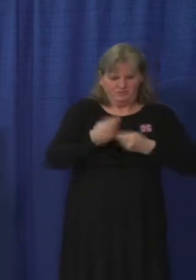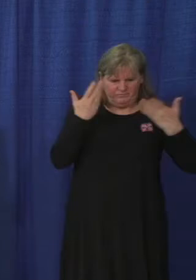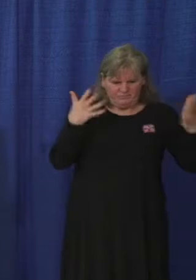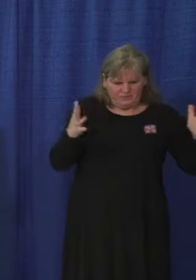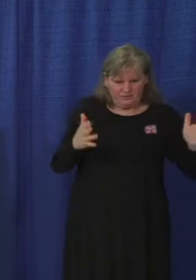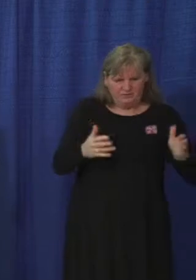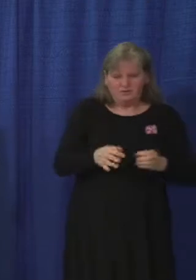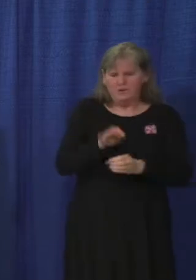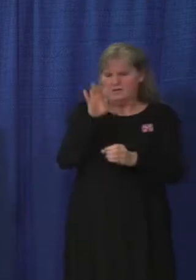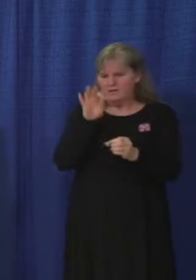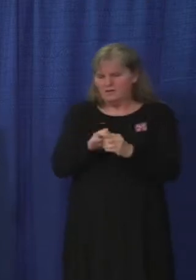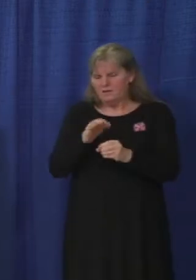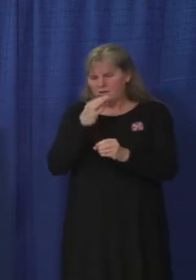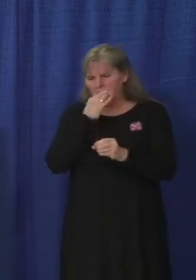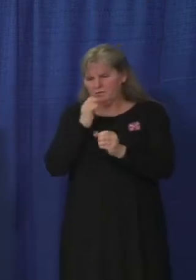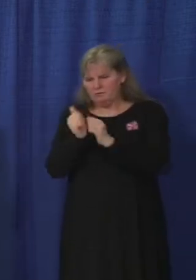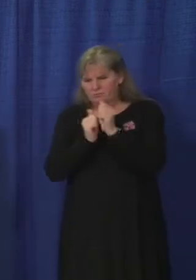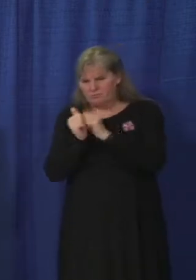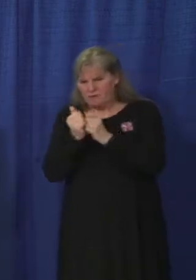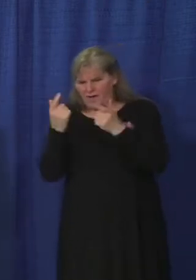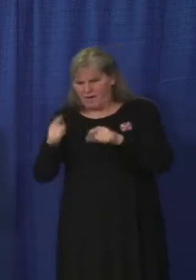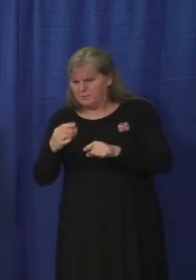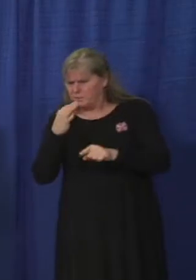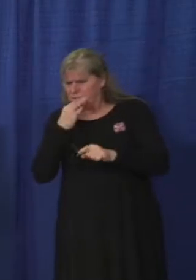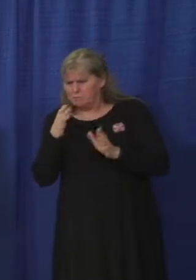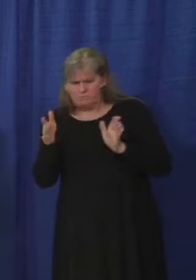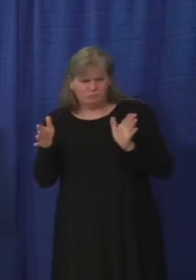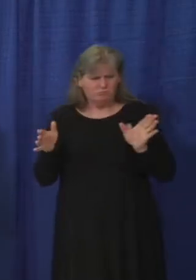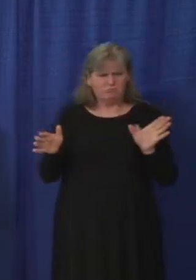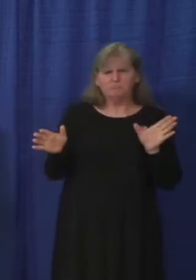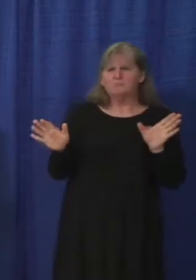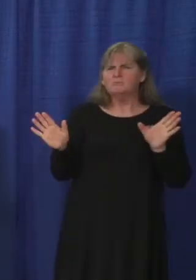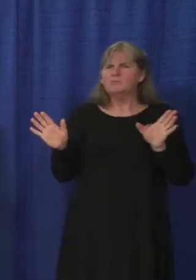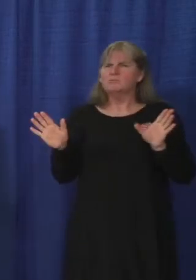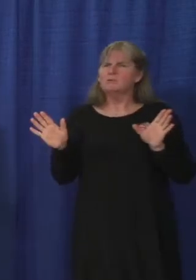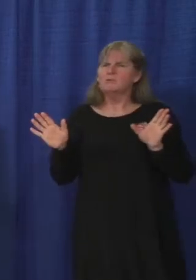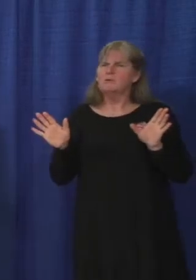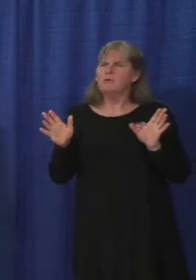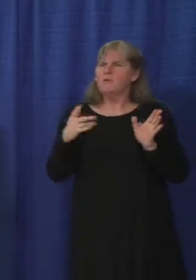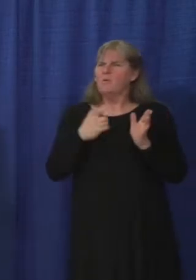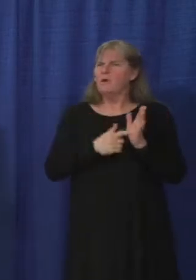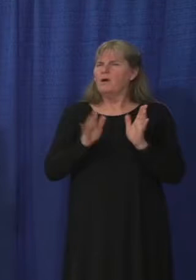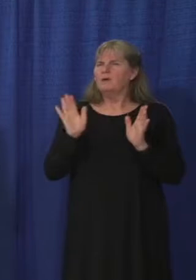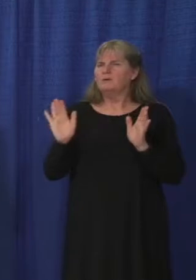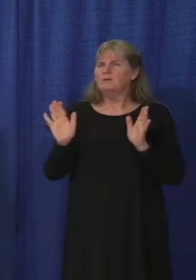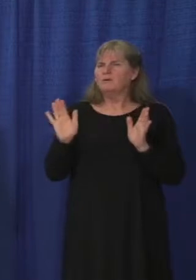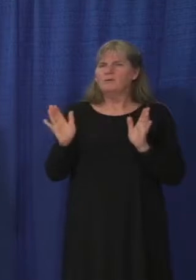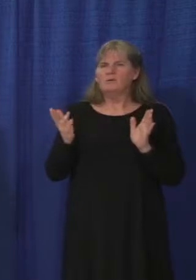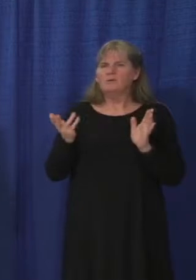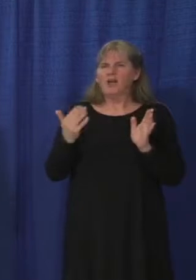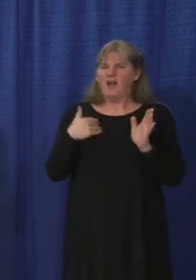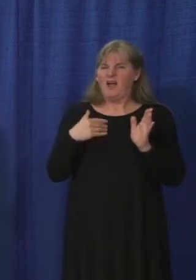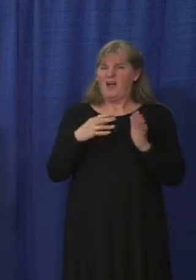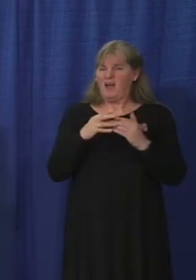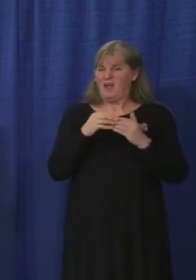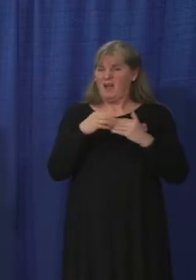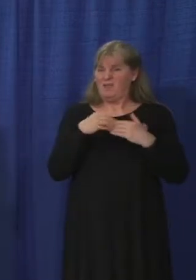going to be called any time, what your flexibility financially to be able to help